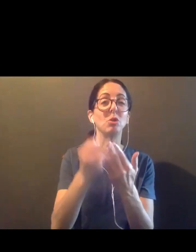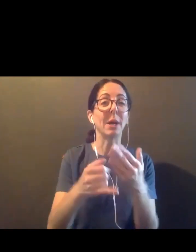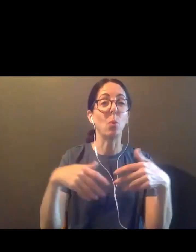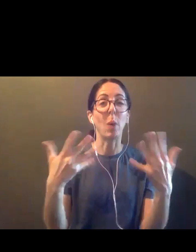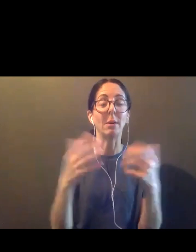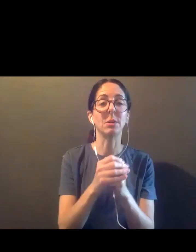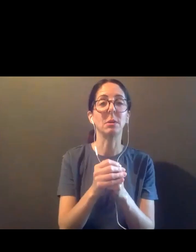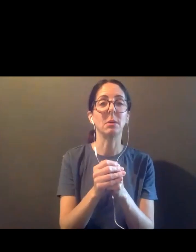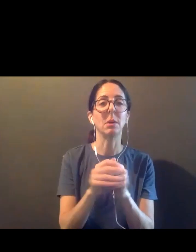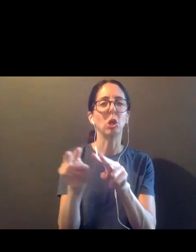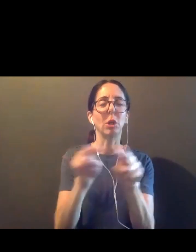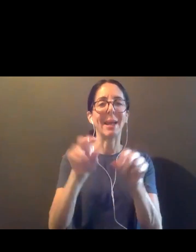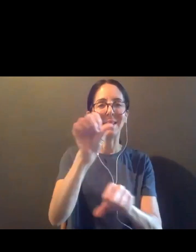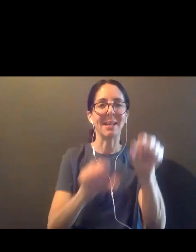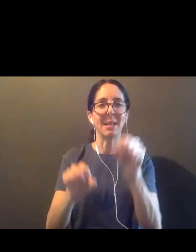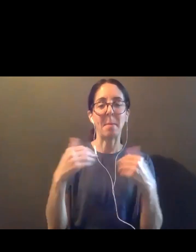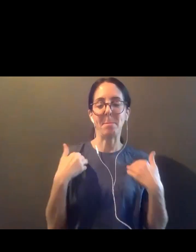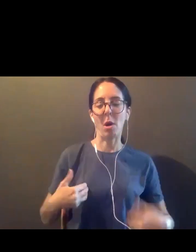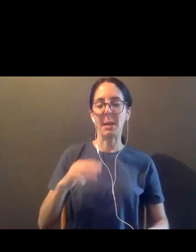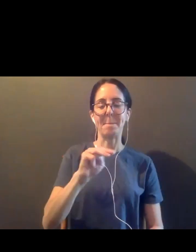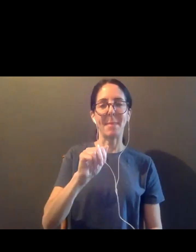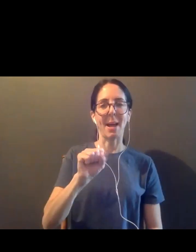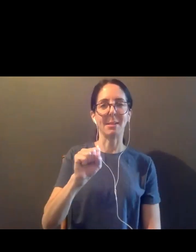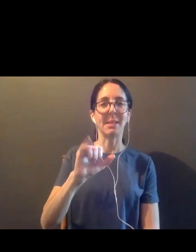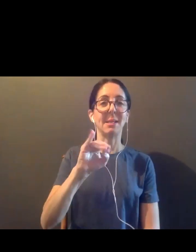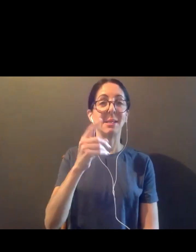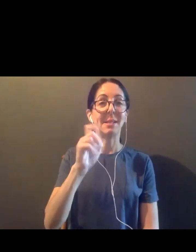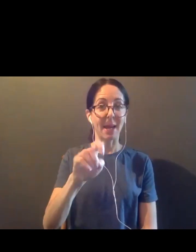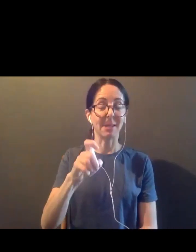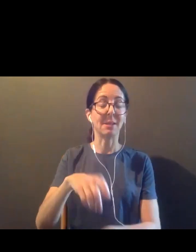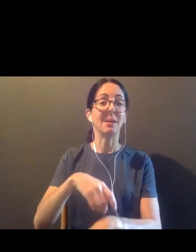at the assessment of body mass index and having conversations about overweight and obesity